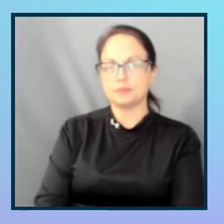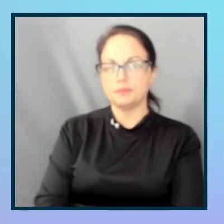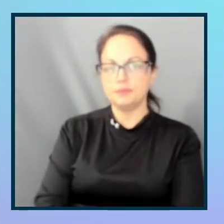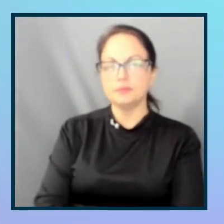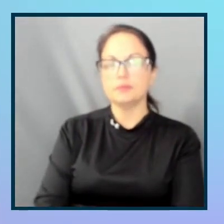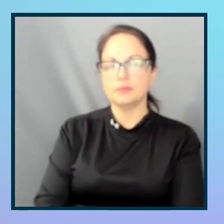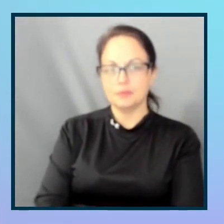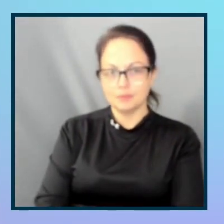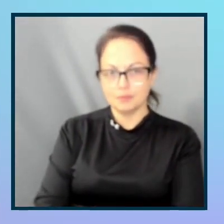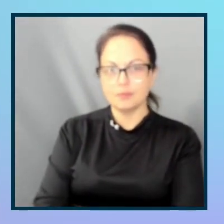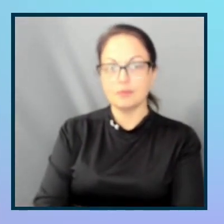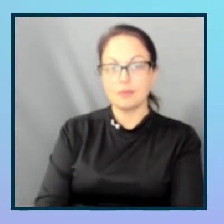And Ted, let's go to you next.